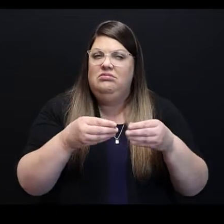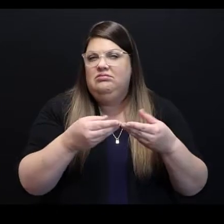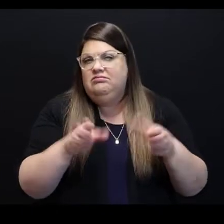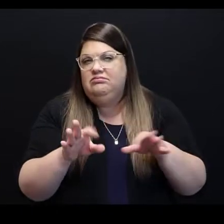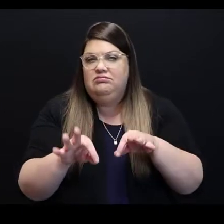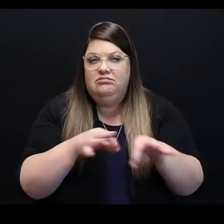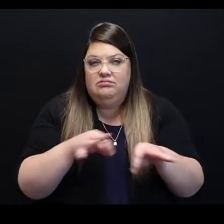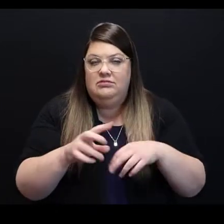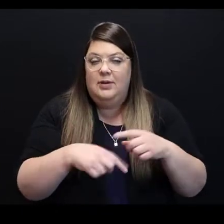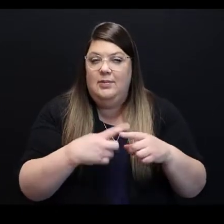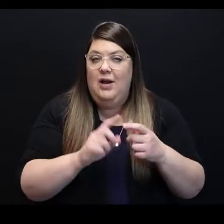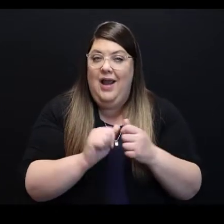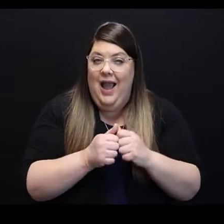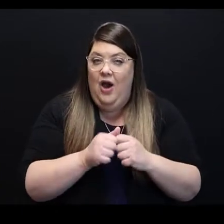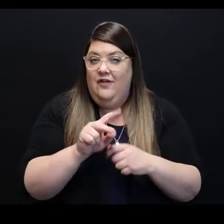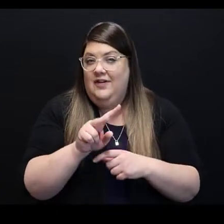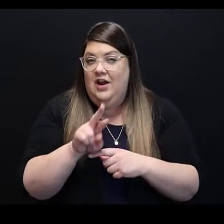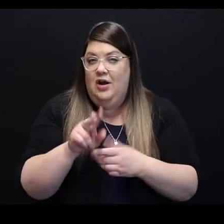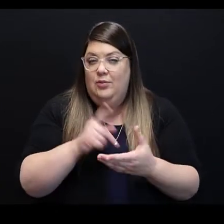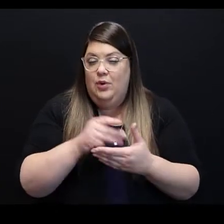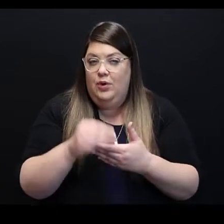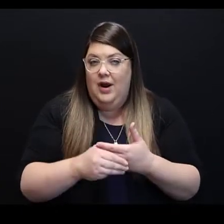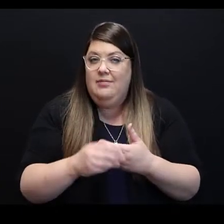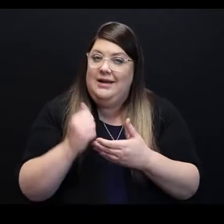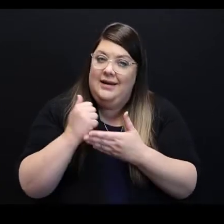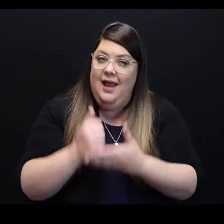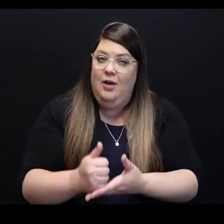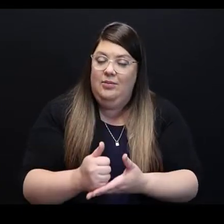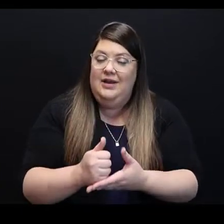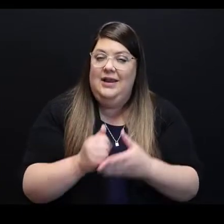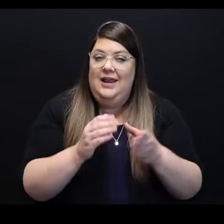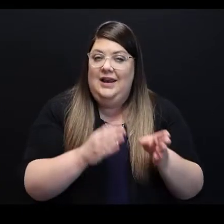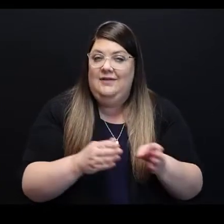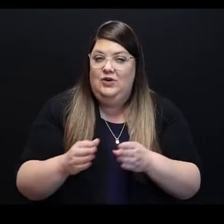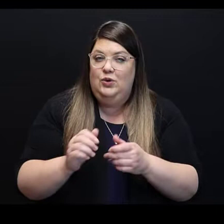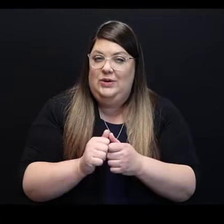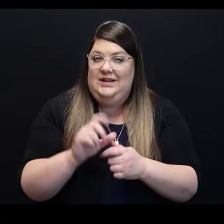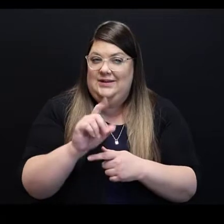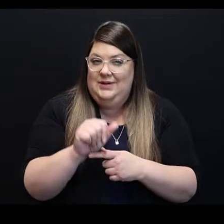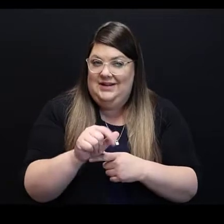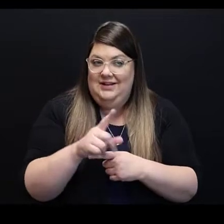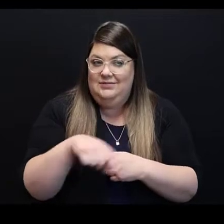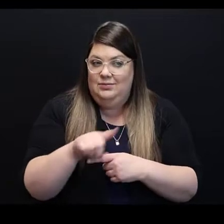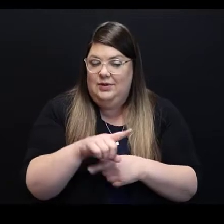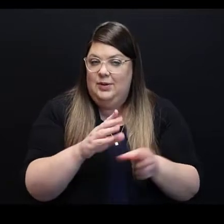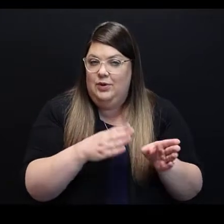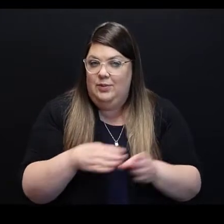the vocational rehabilitation program can help individuals with disabilities to prepare for, find,